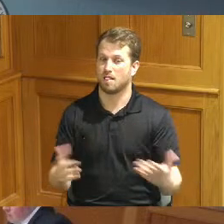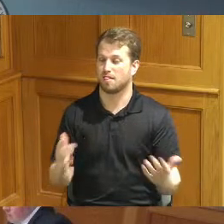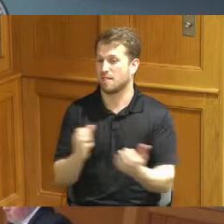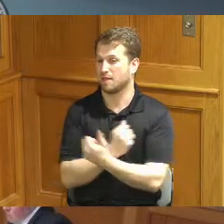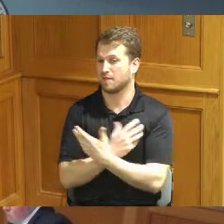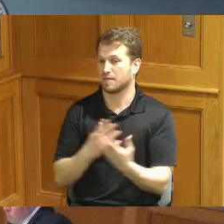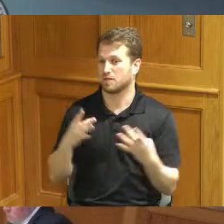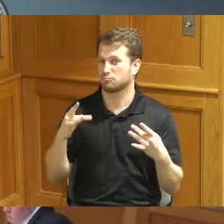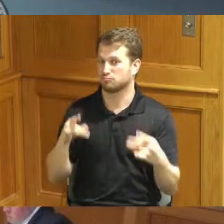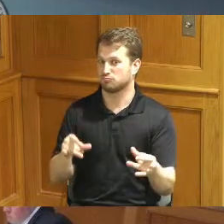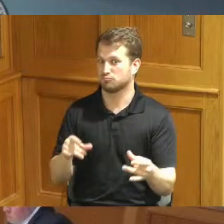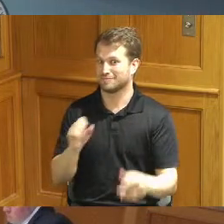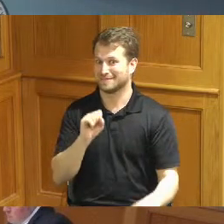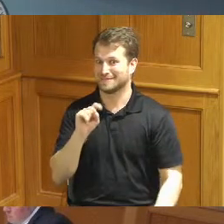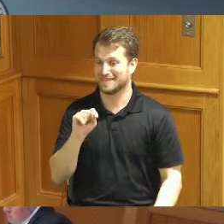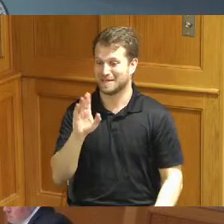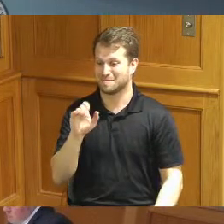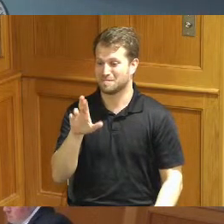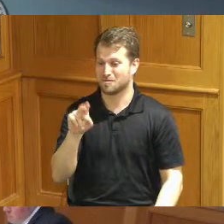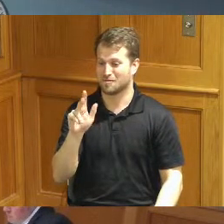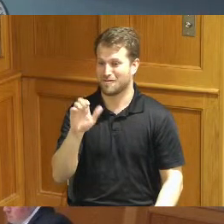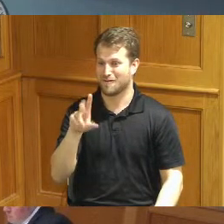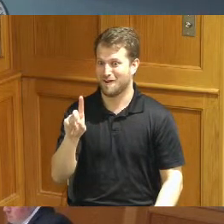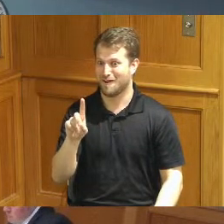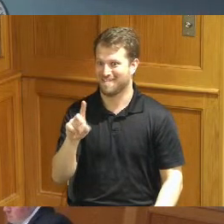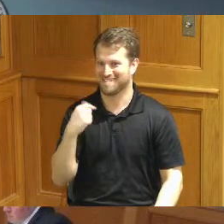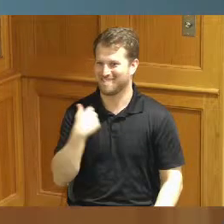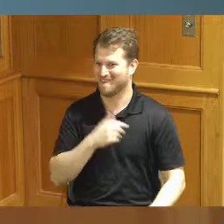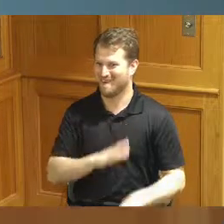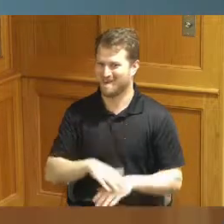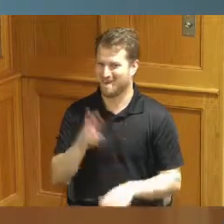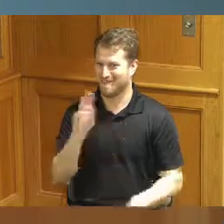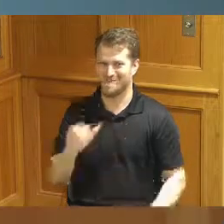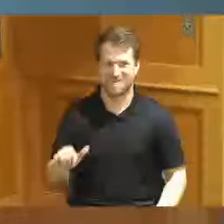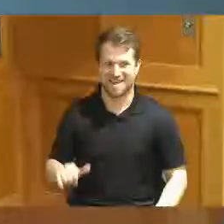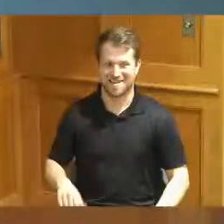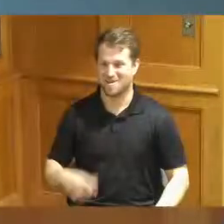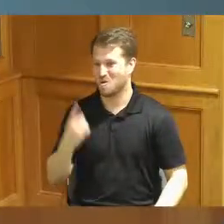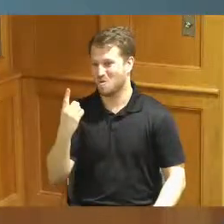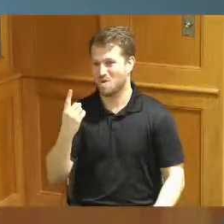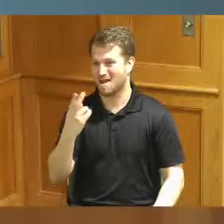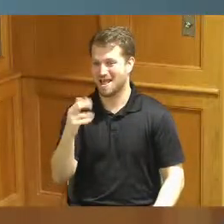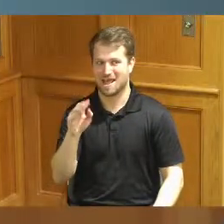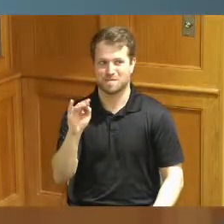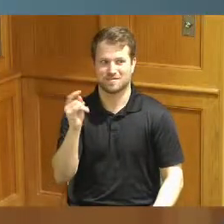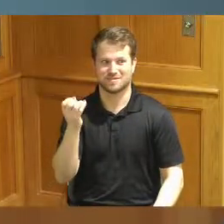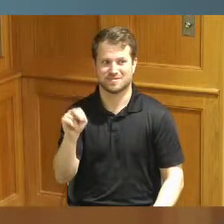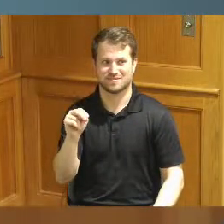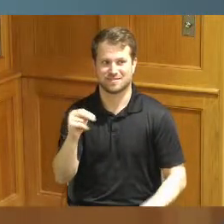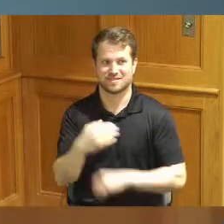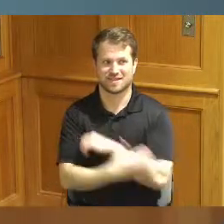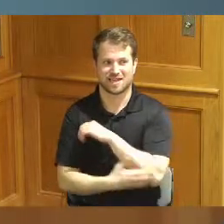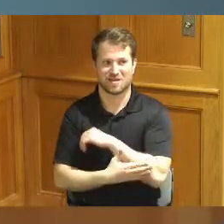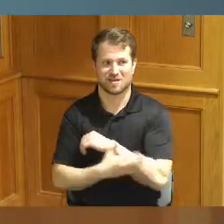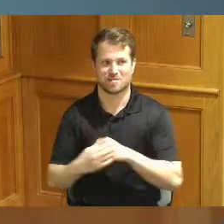St. Bernard we're on our way we're in Hamilton County more jobs and we'll work on that chili